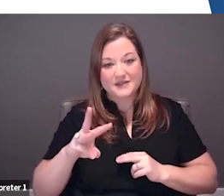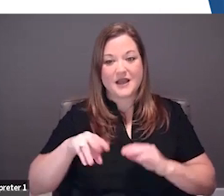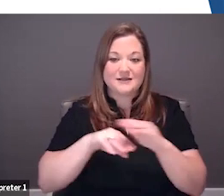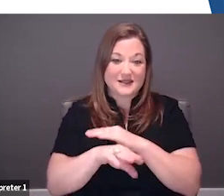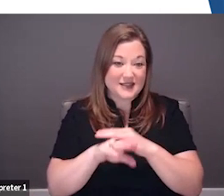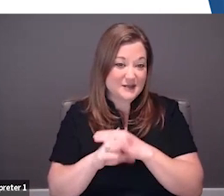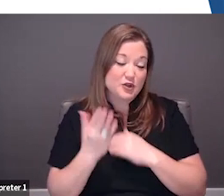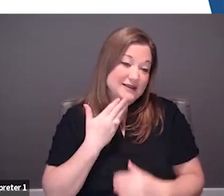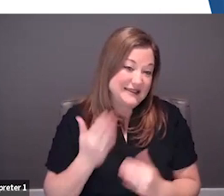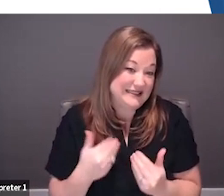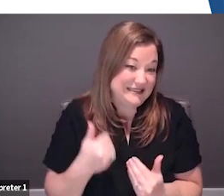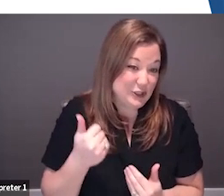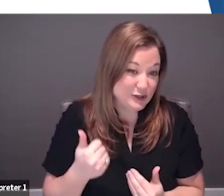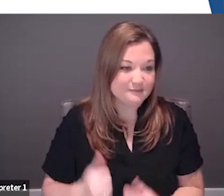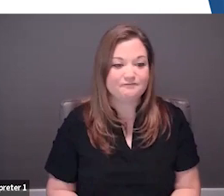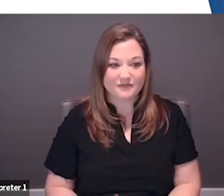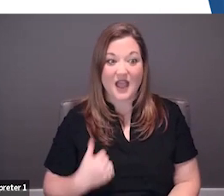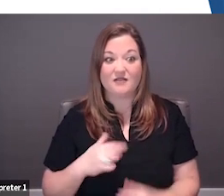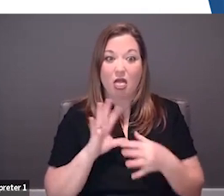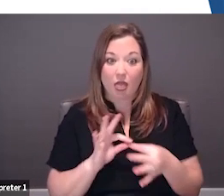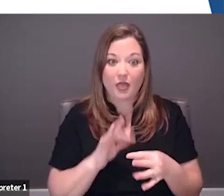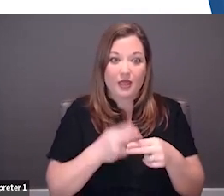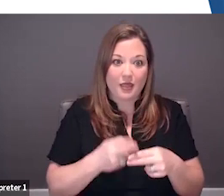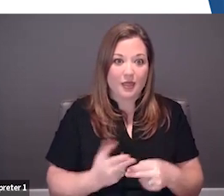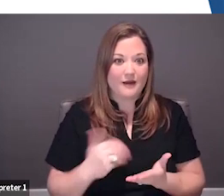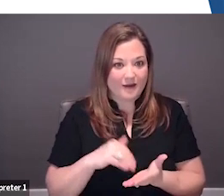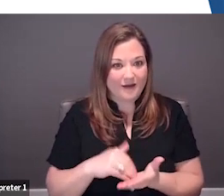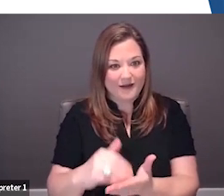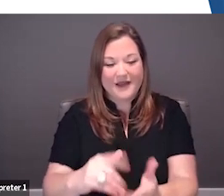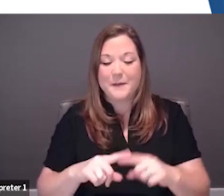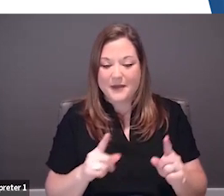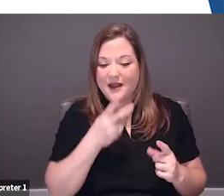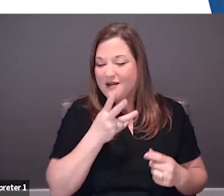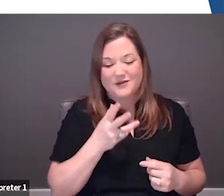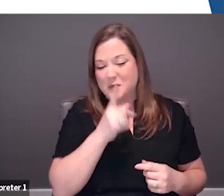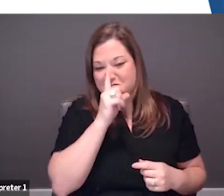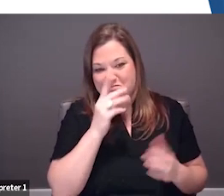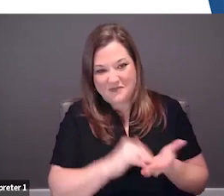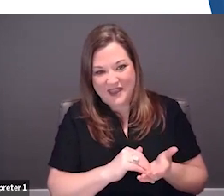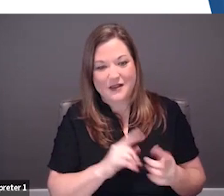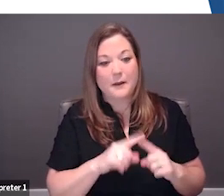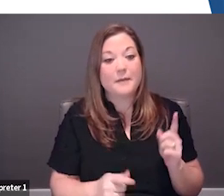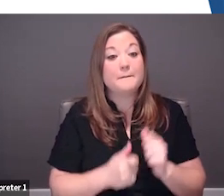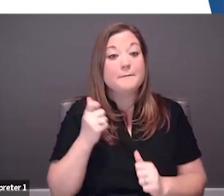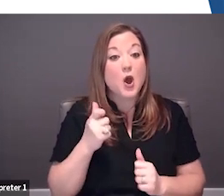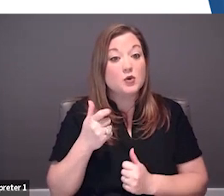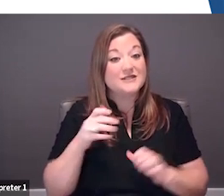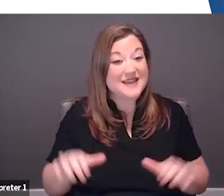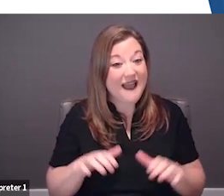I've said our website a lot, so I'm not going to say it again. The social platform we are most active on is X,